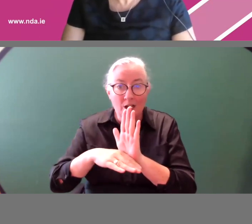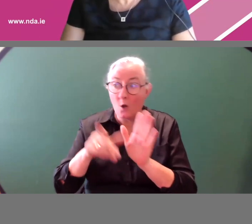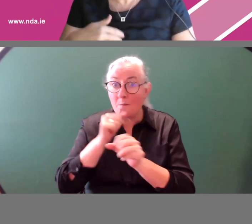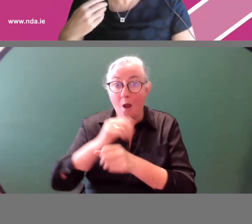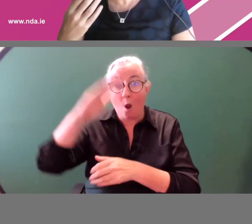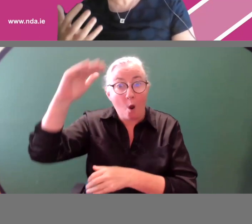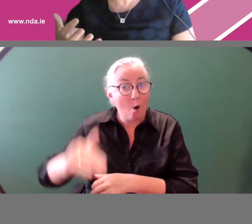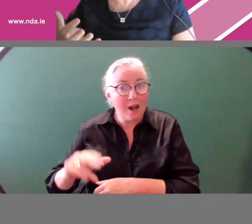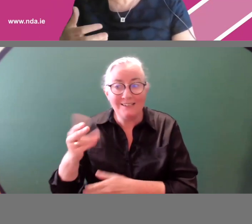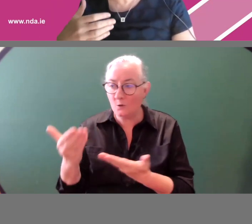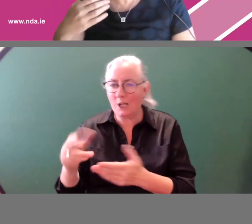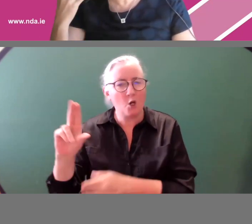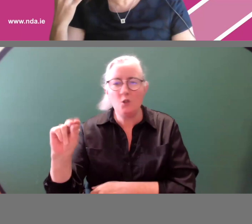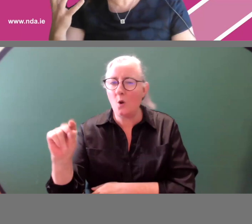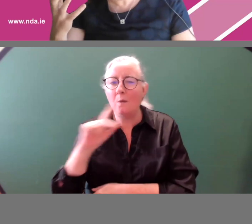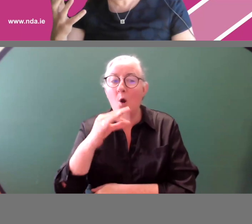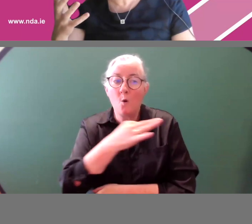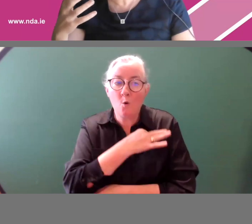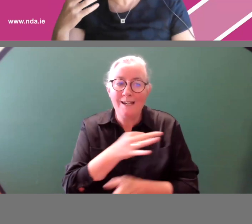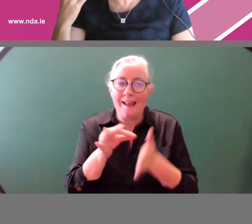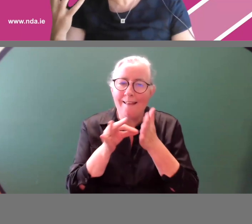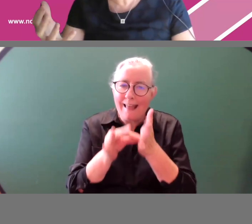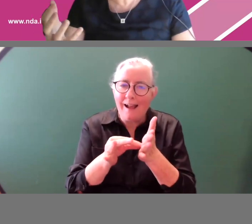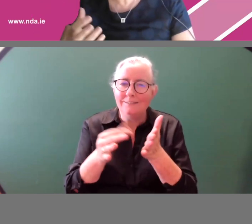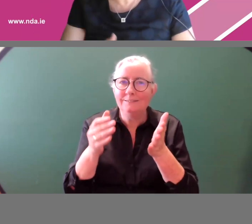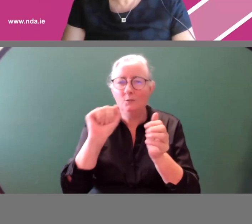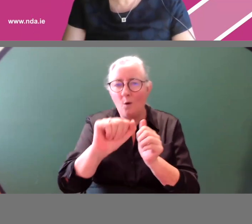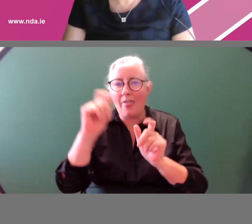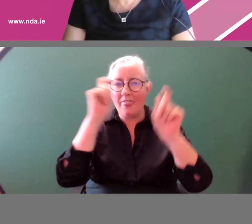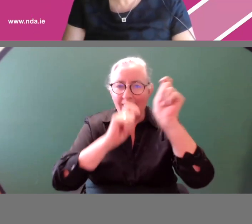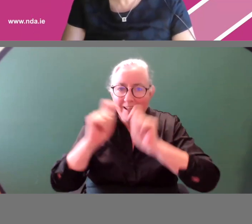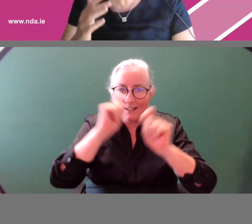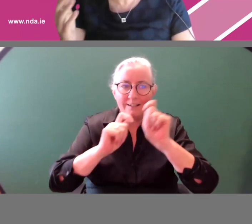But they are a really good guide to thinking and evaluation of design. You will find all